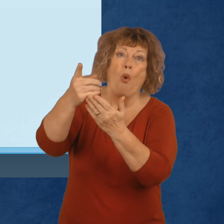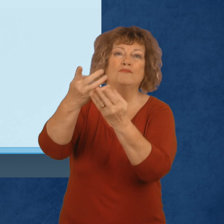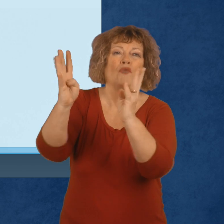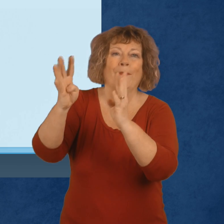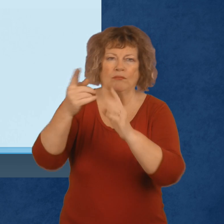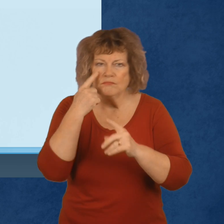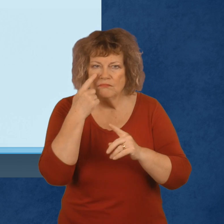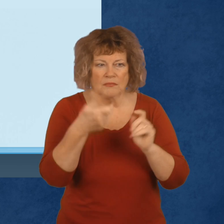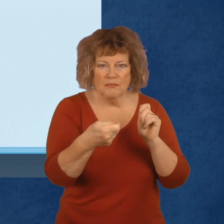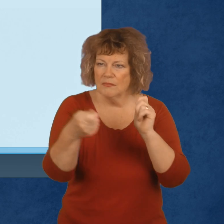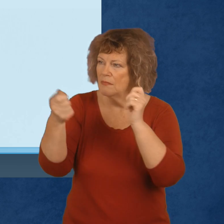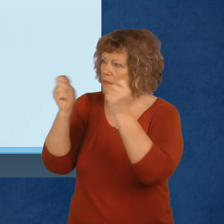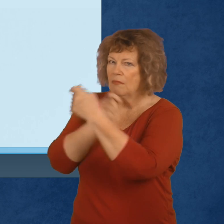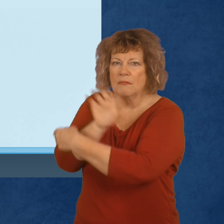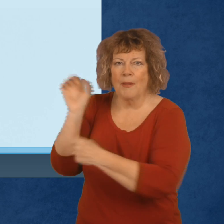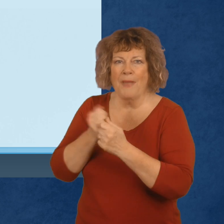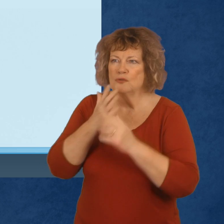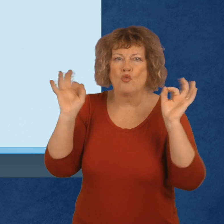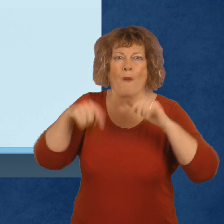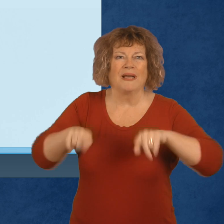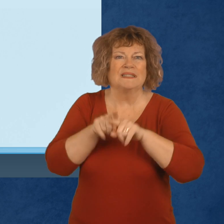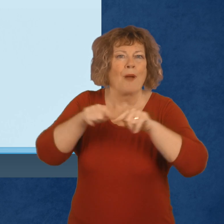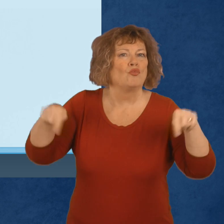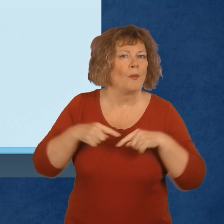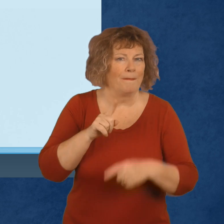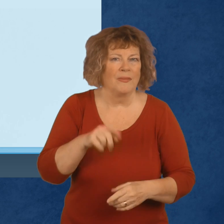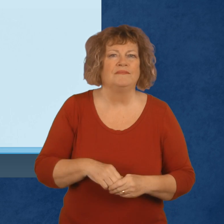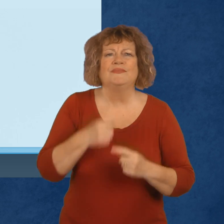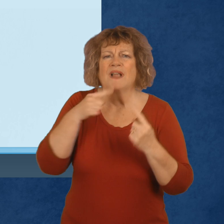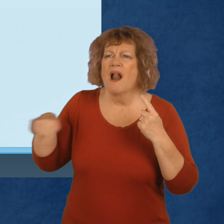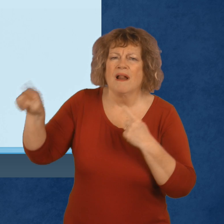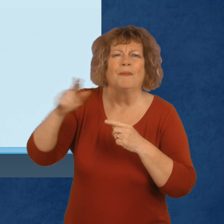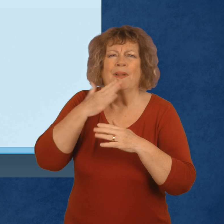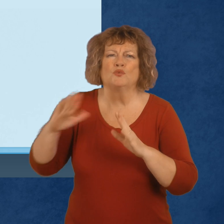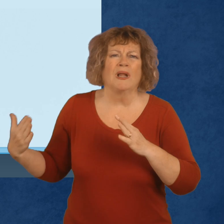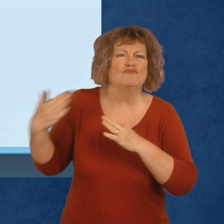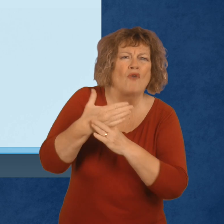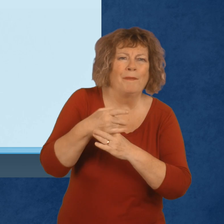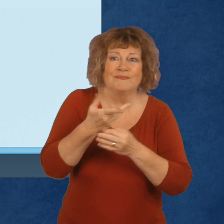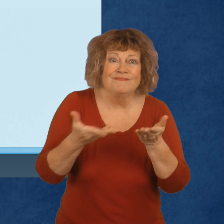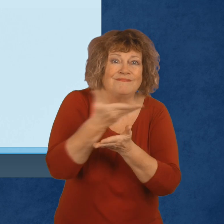Tell others not to interrupt or disturb you during the hearing. This will help you to focus on what is being said.